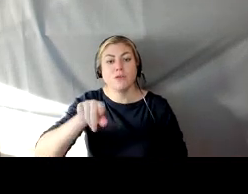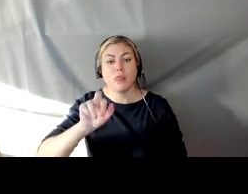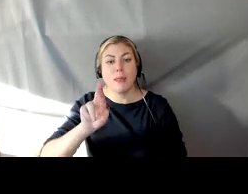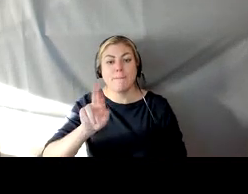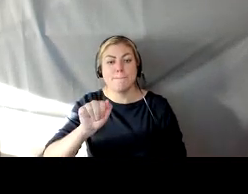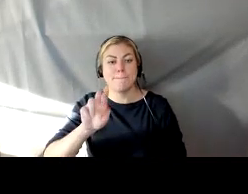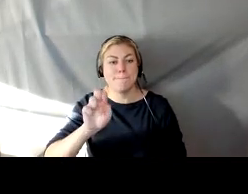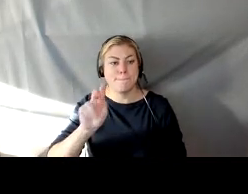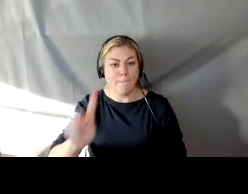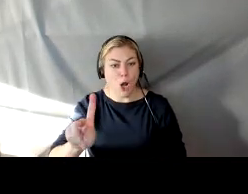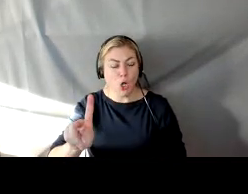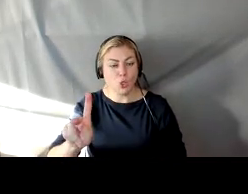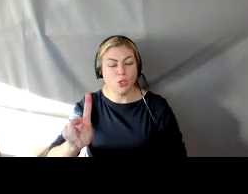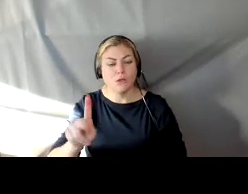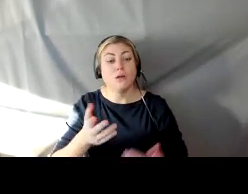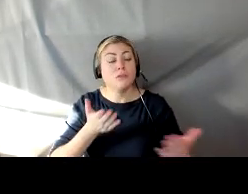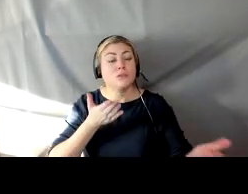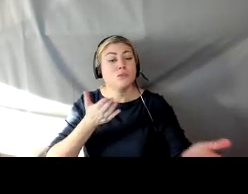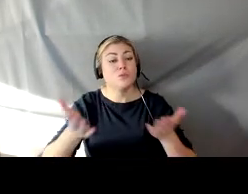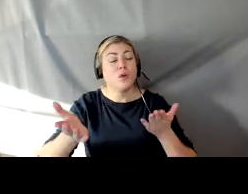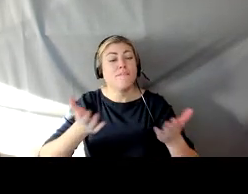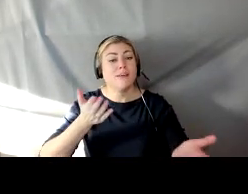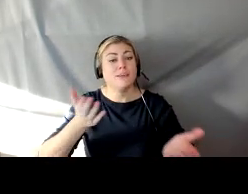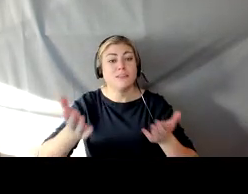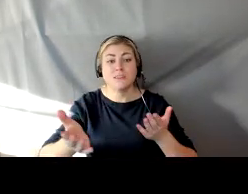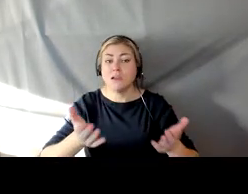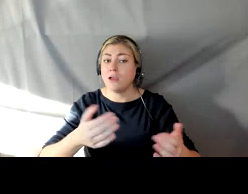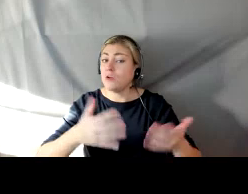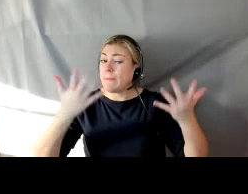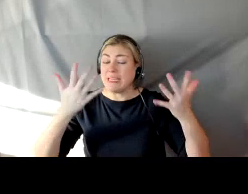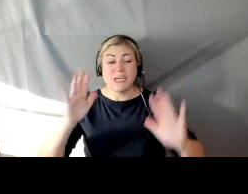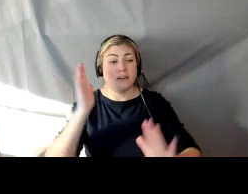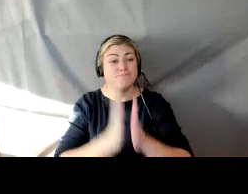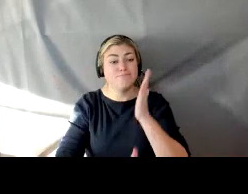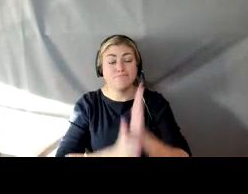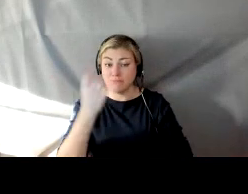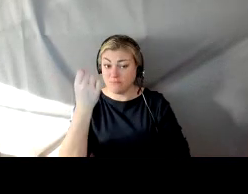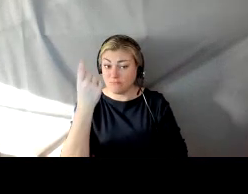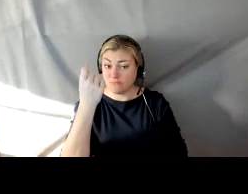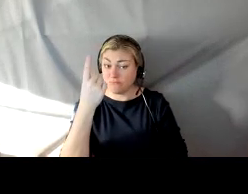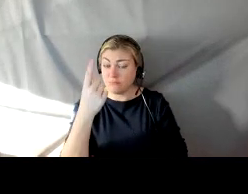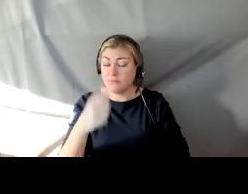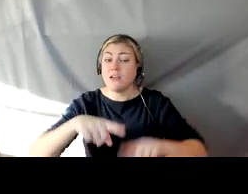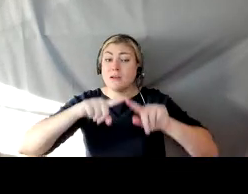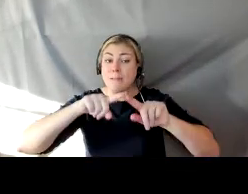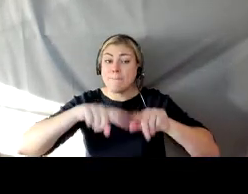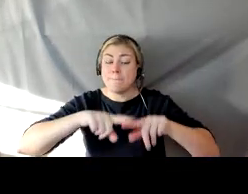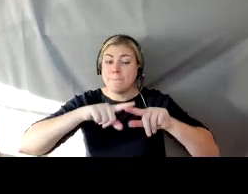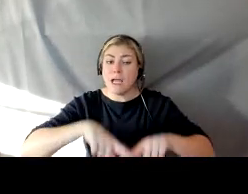It is, as Elisa mentioned, it's up to Congress to pass the legislation to designate a national heritage area.